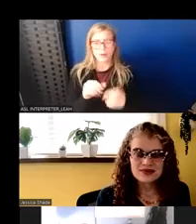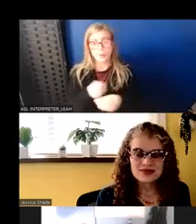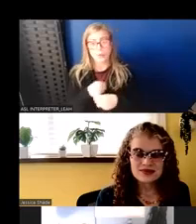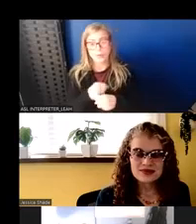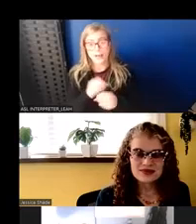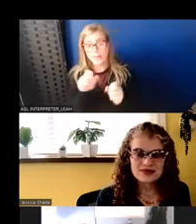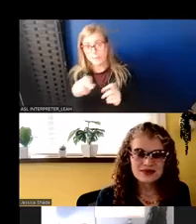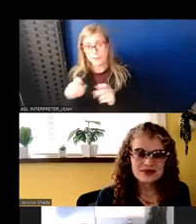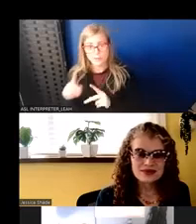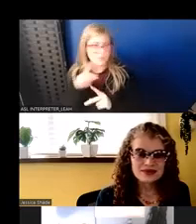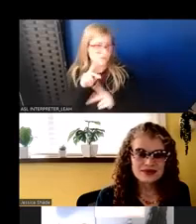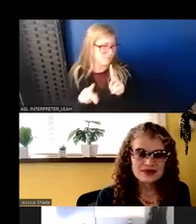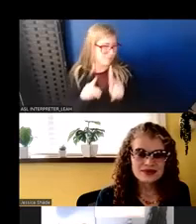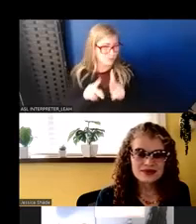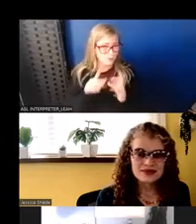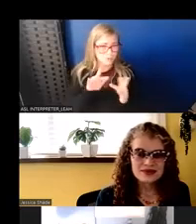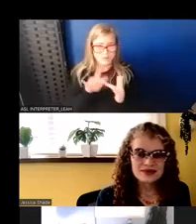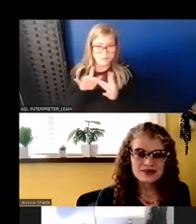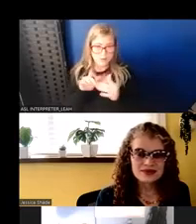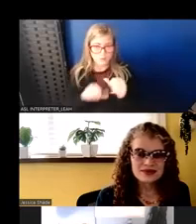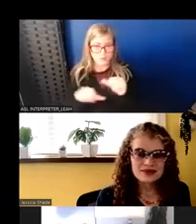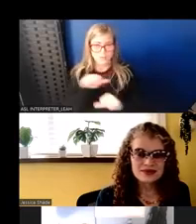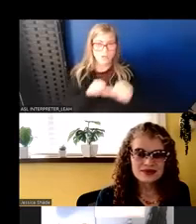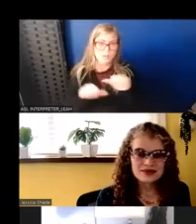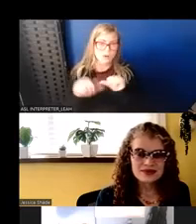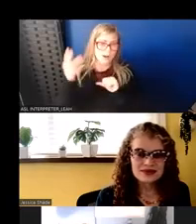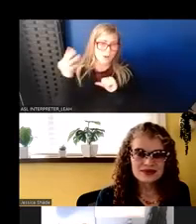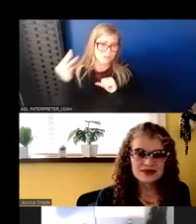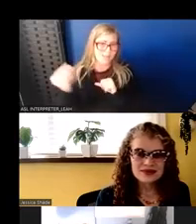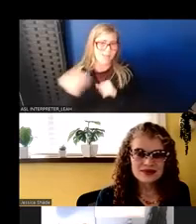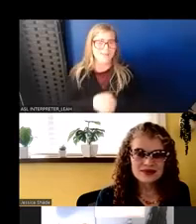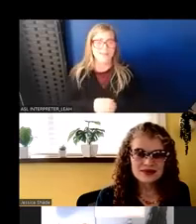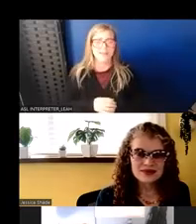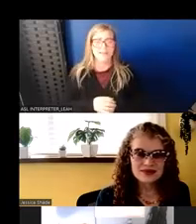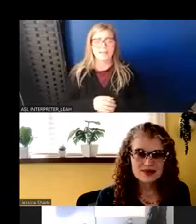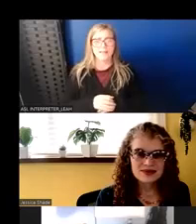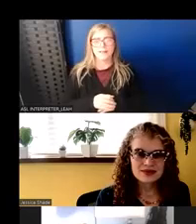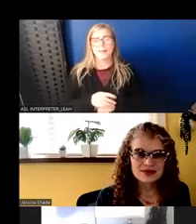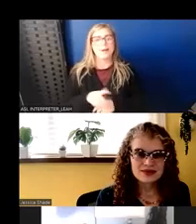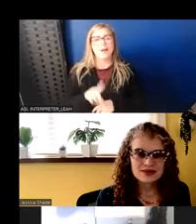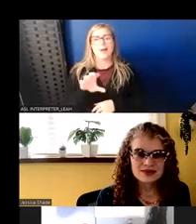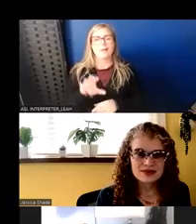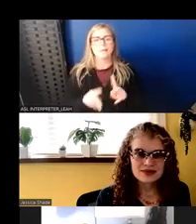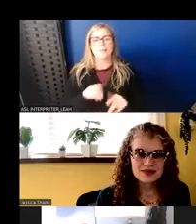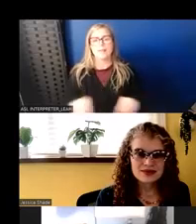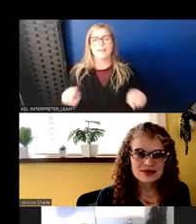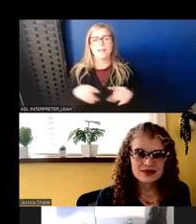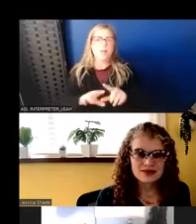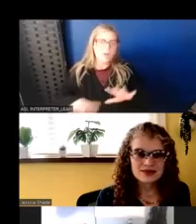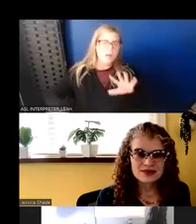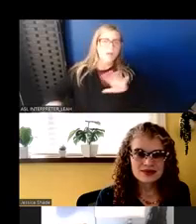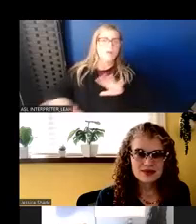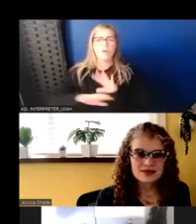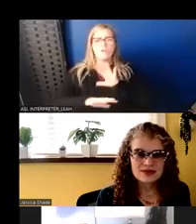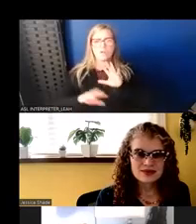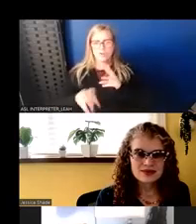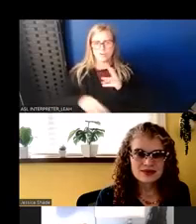people to connect with each other outside. So if you can't have, if you have 100 people and they're all across the globe and you're not ever going to get people for an